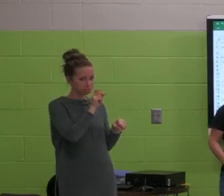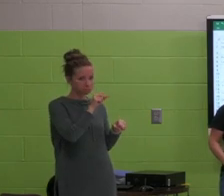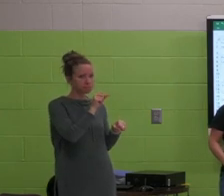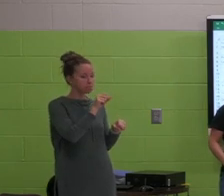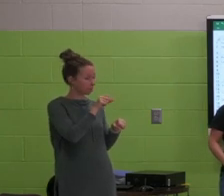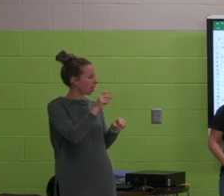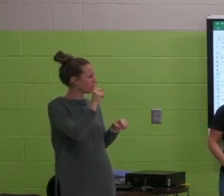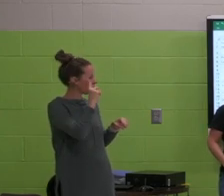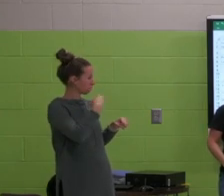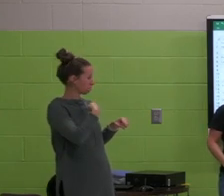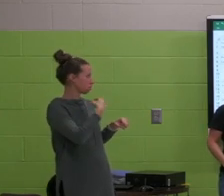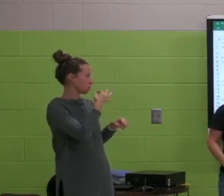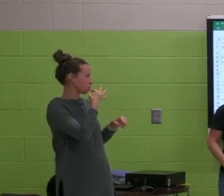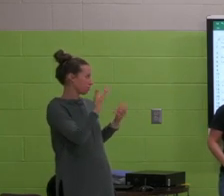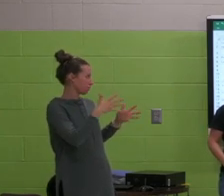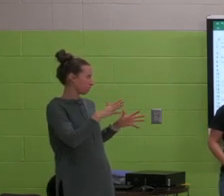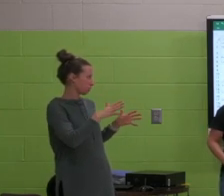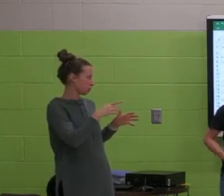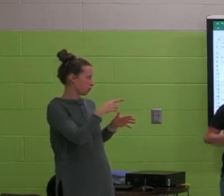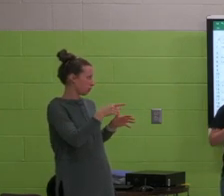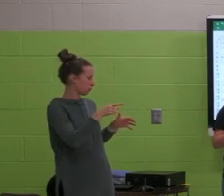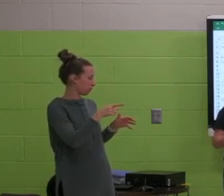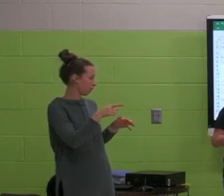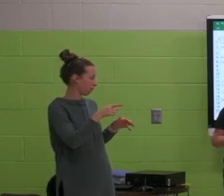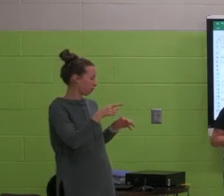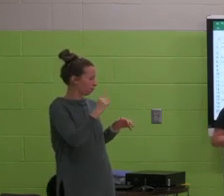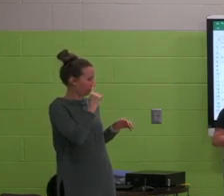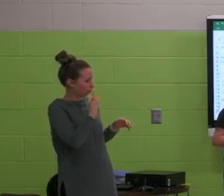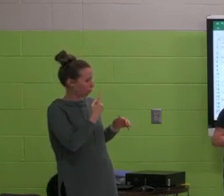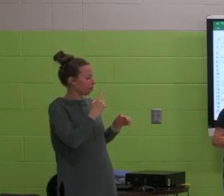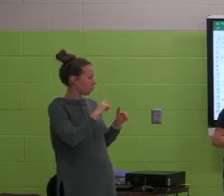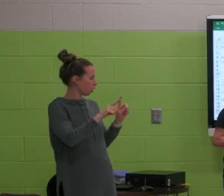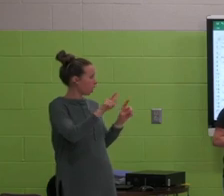finished boring you all up here so I'm going to let Marshall would kind of go into some different